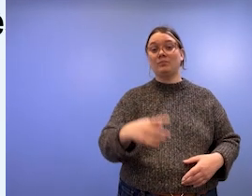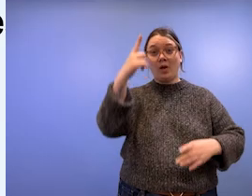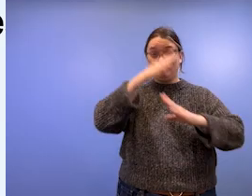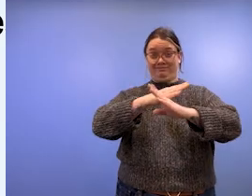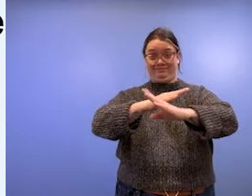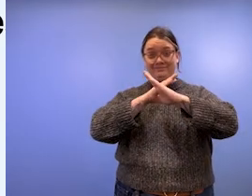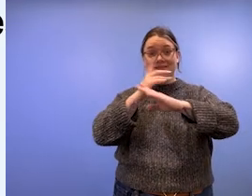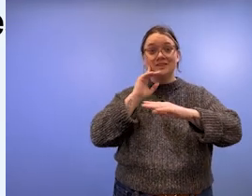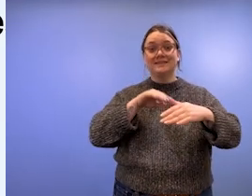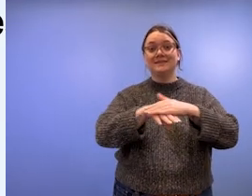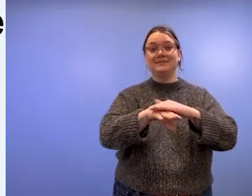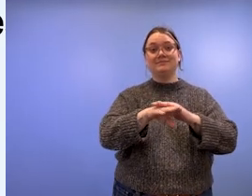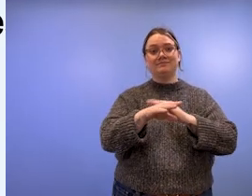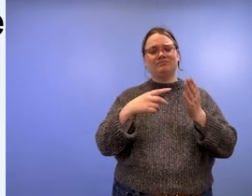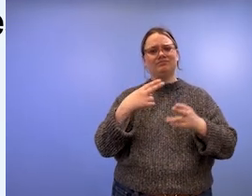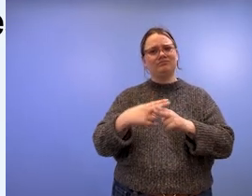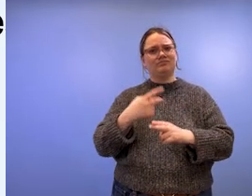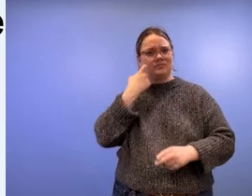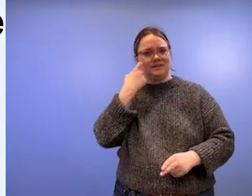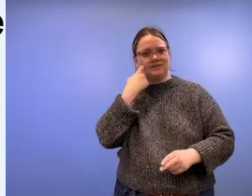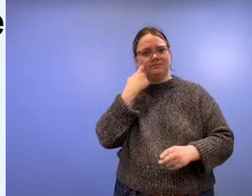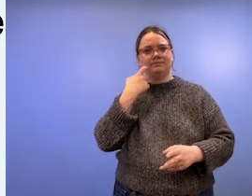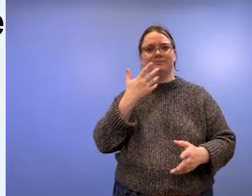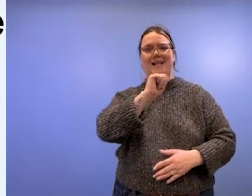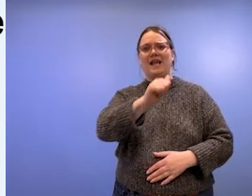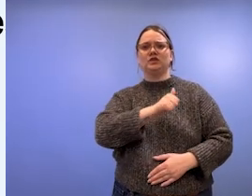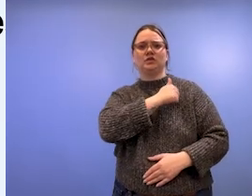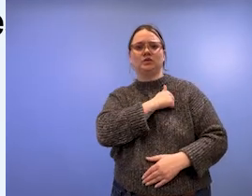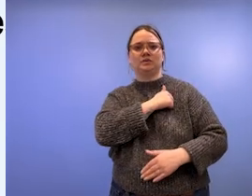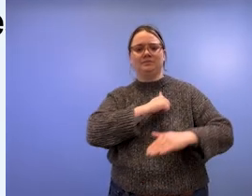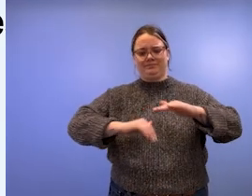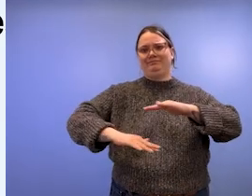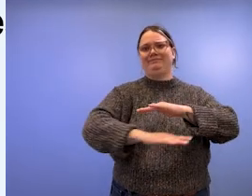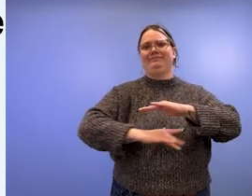to accessibility that was mentioned earlier in the resource can be in attitudes and underlying belief